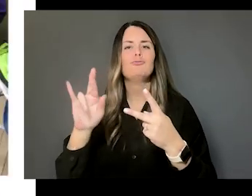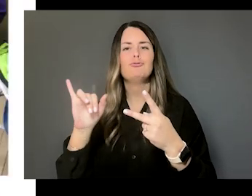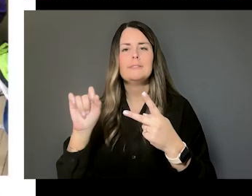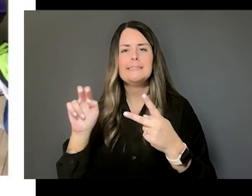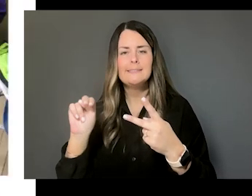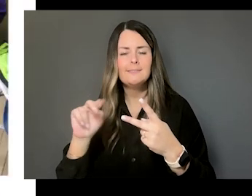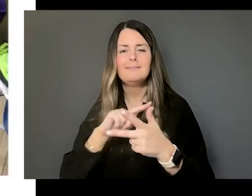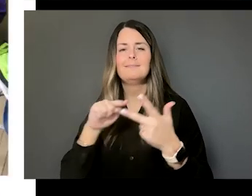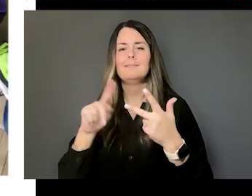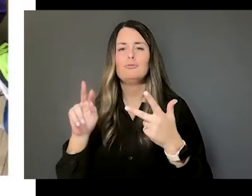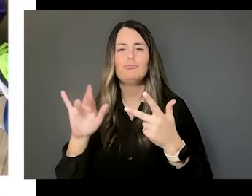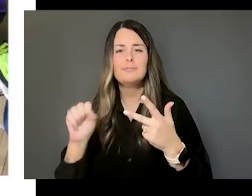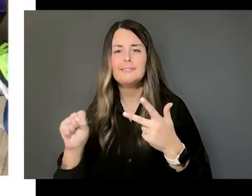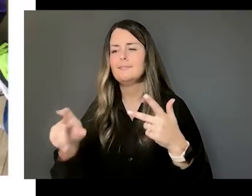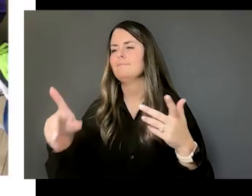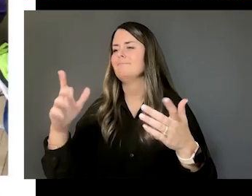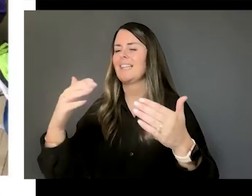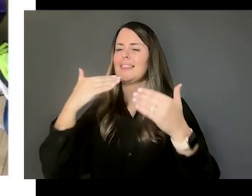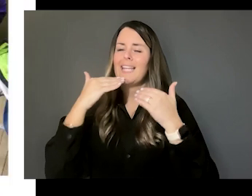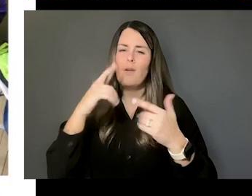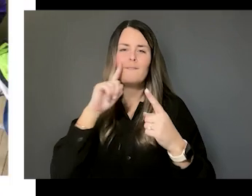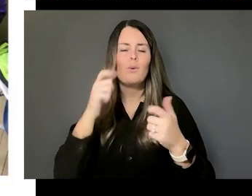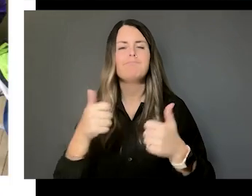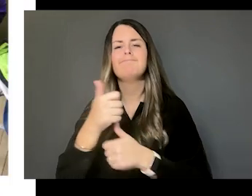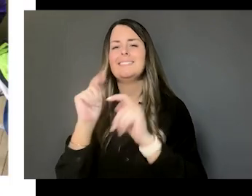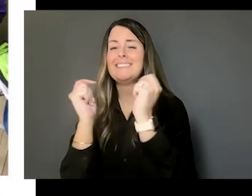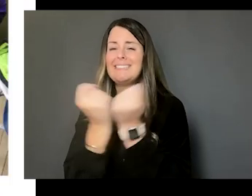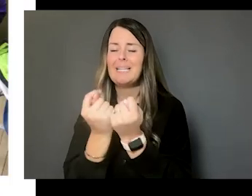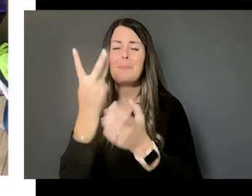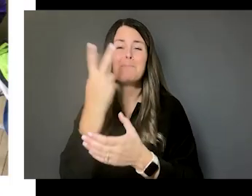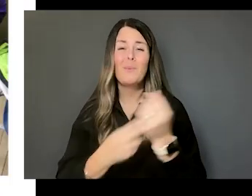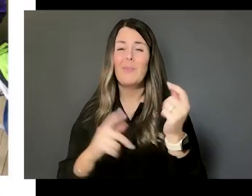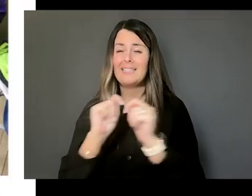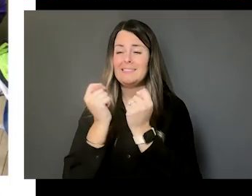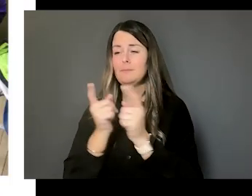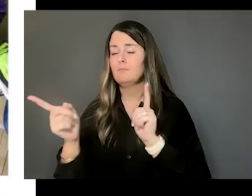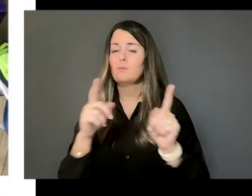We want to say thank you to our senior leadership team. Both of these teams lead our organization to achieve its mission.